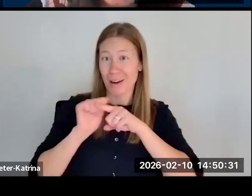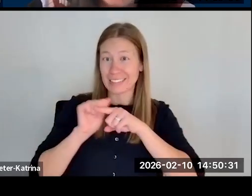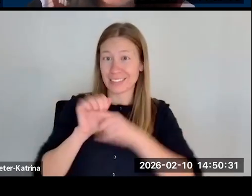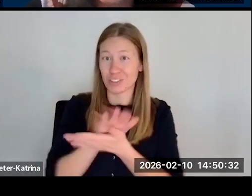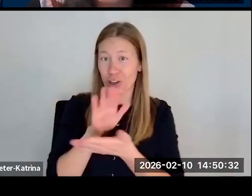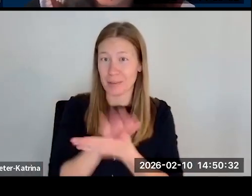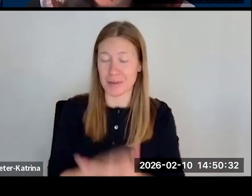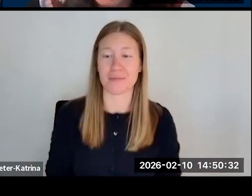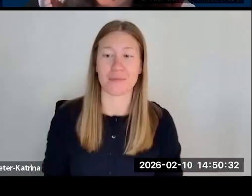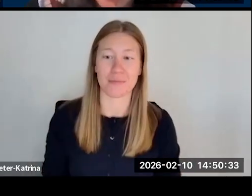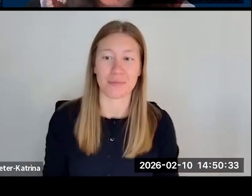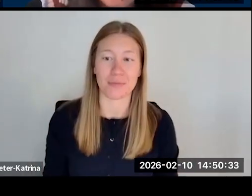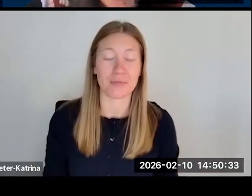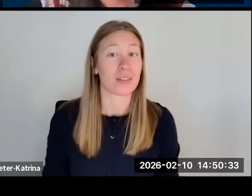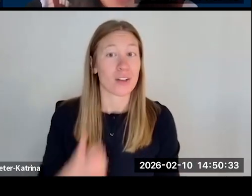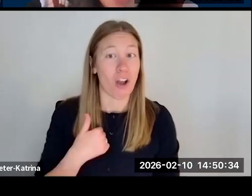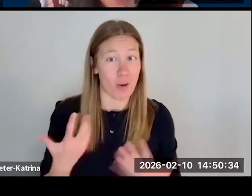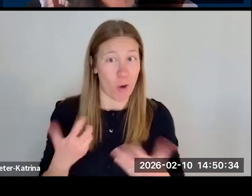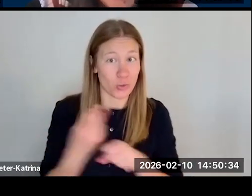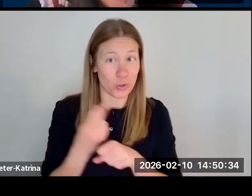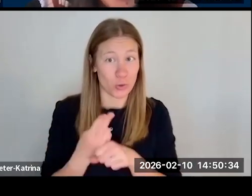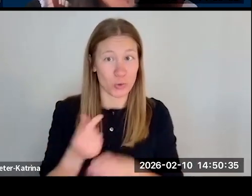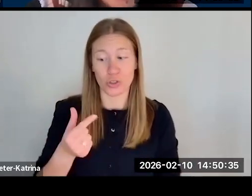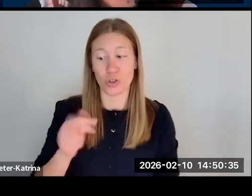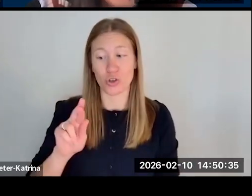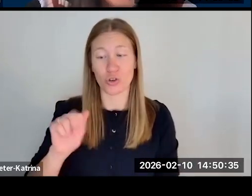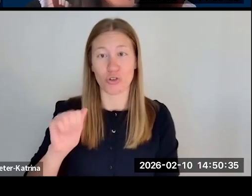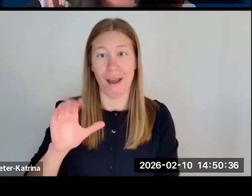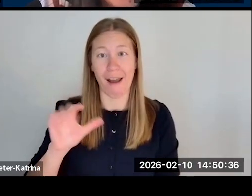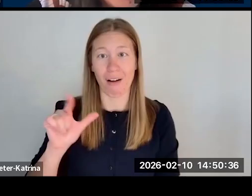once I want to run grackle, I'm going to click